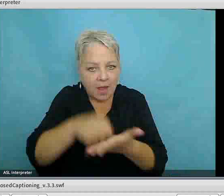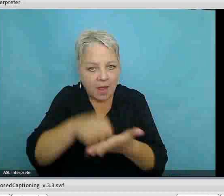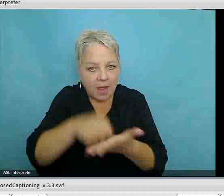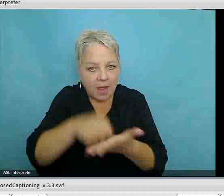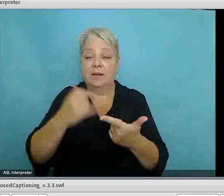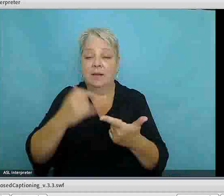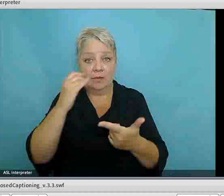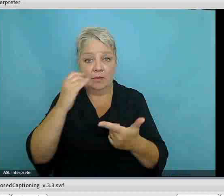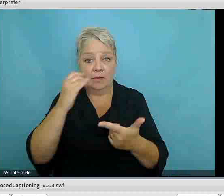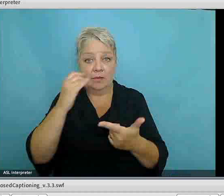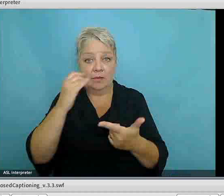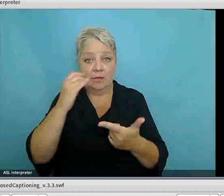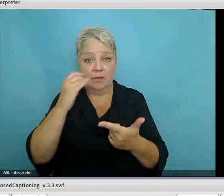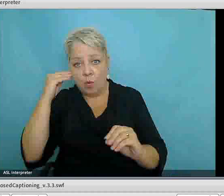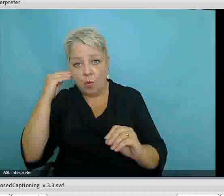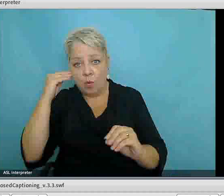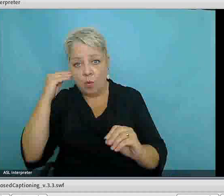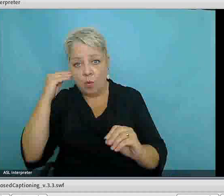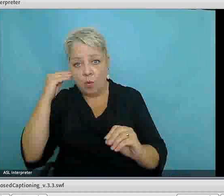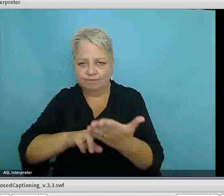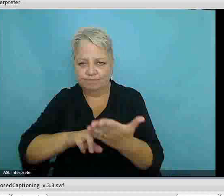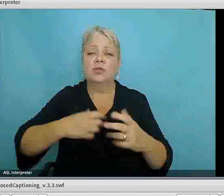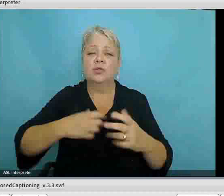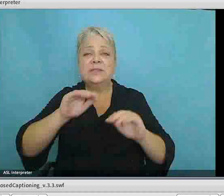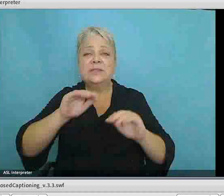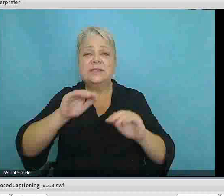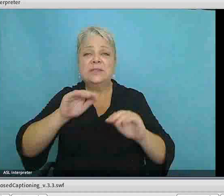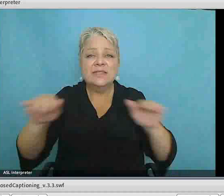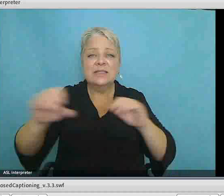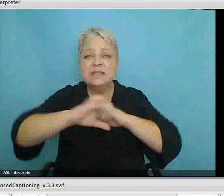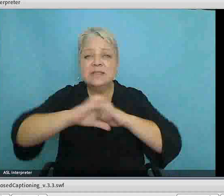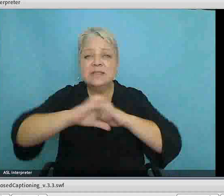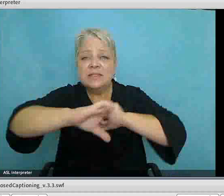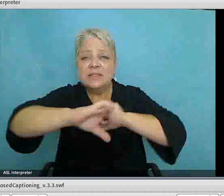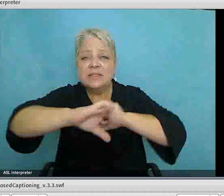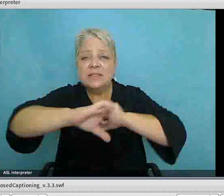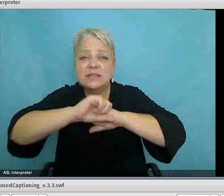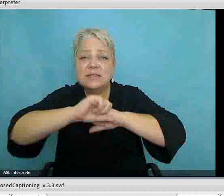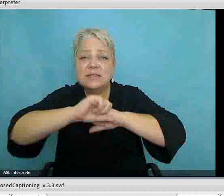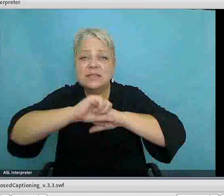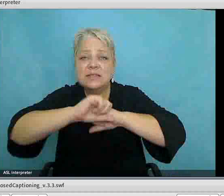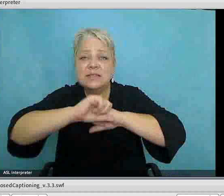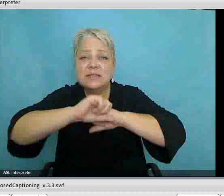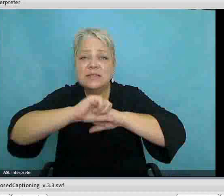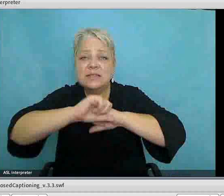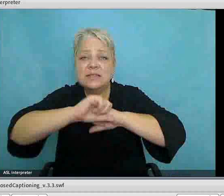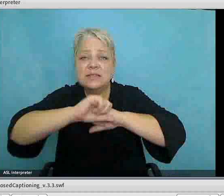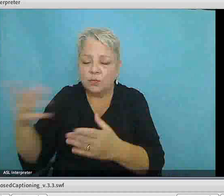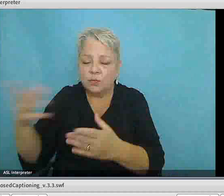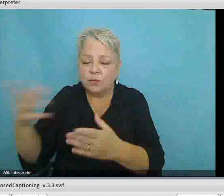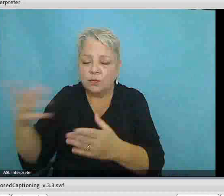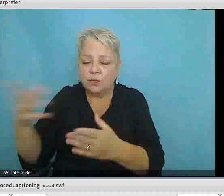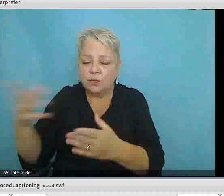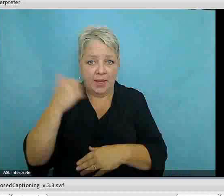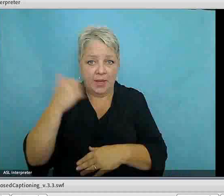We are developing -- we have a website that folks can go to get information.